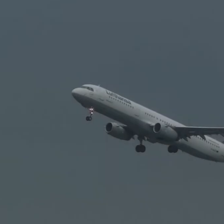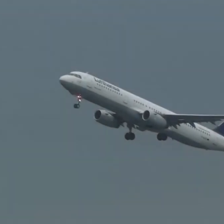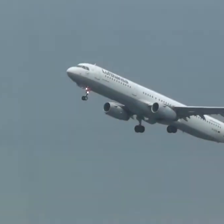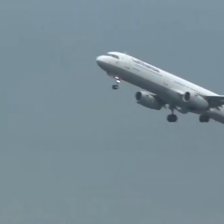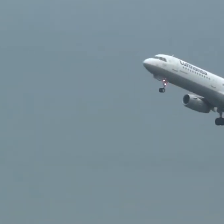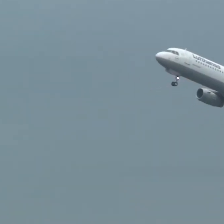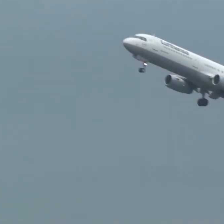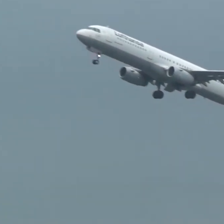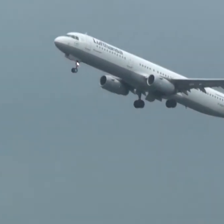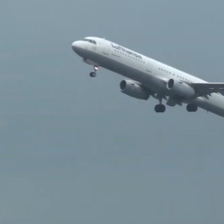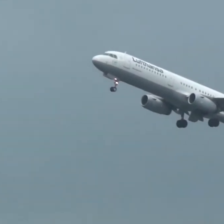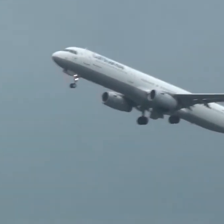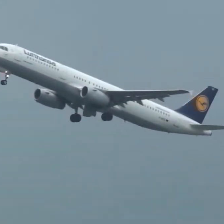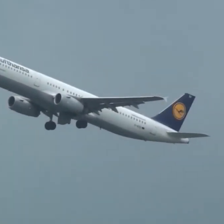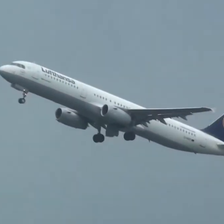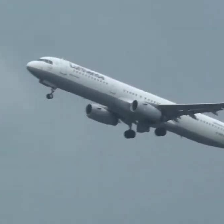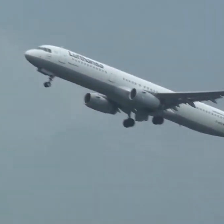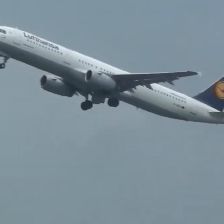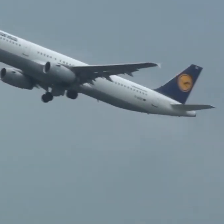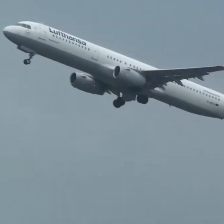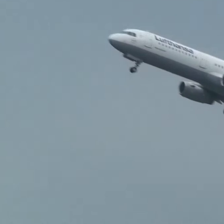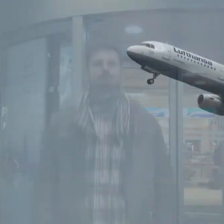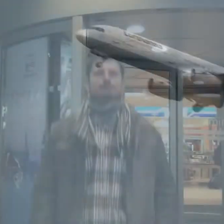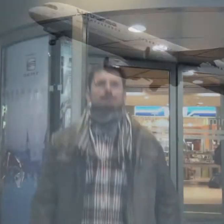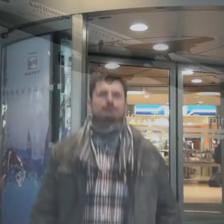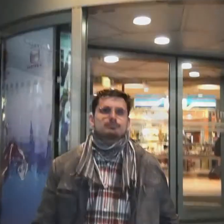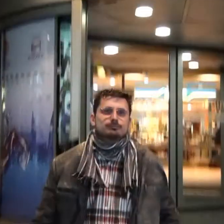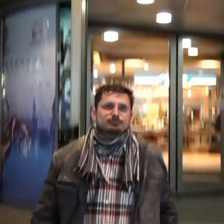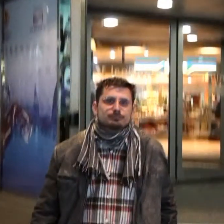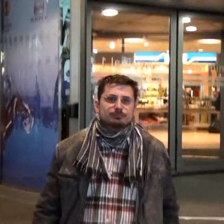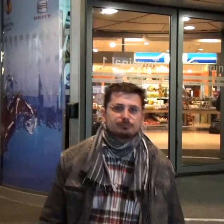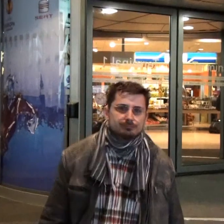(RETROSPECTION)